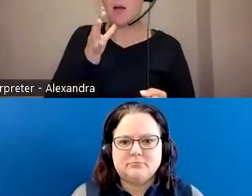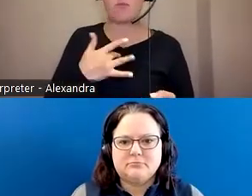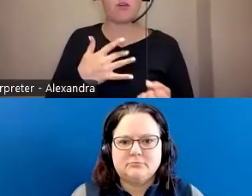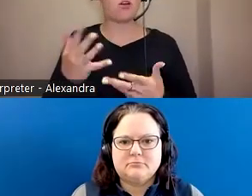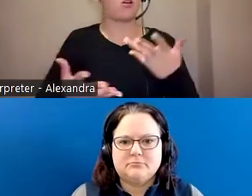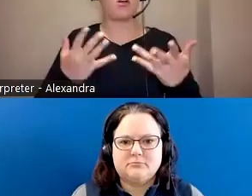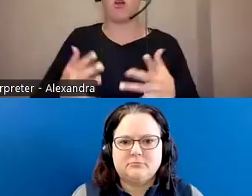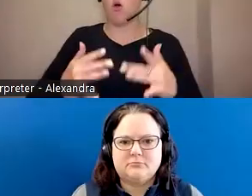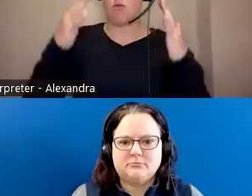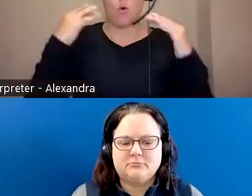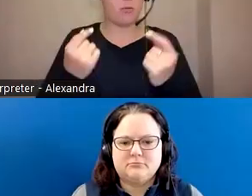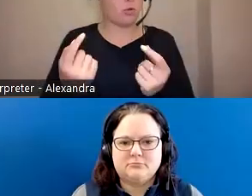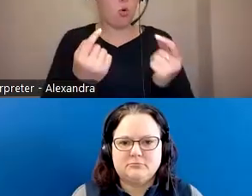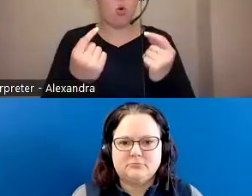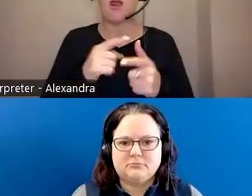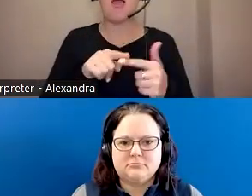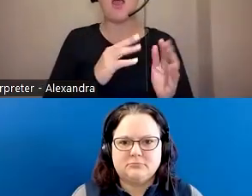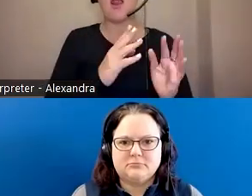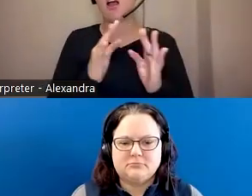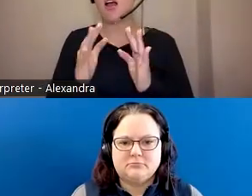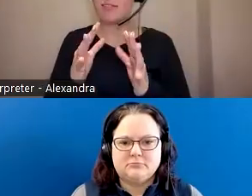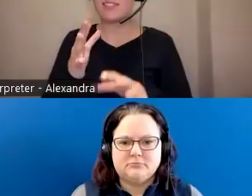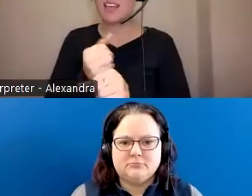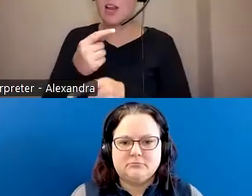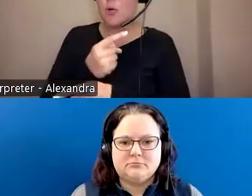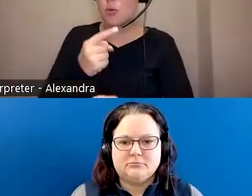you know, getting her daughter the supports that she need that she needs, but also helping